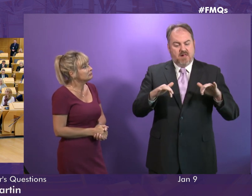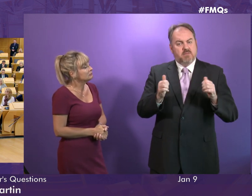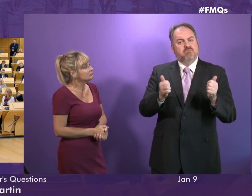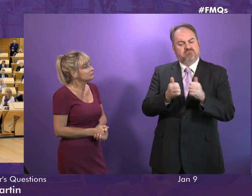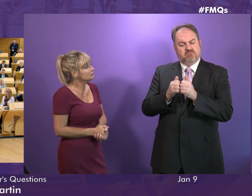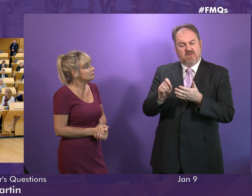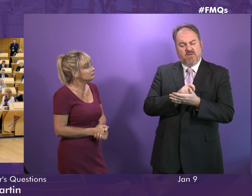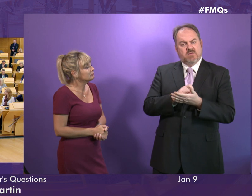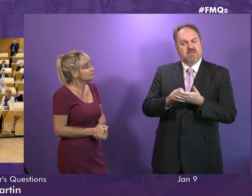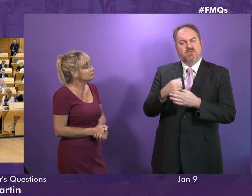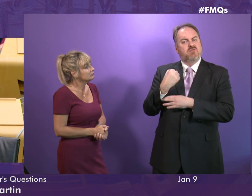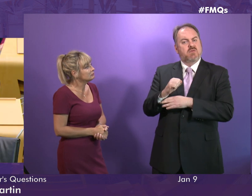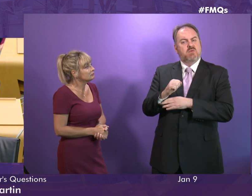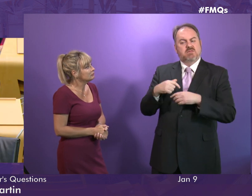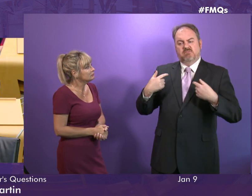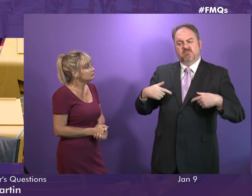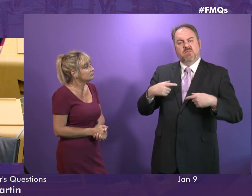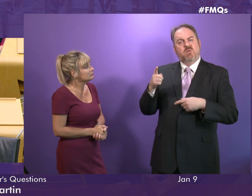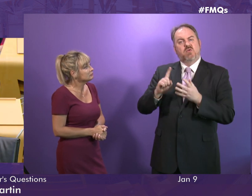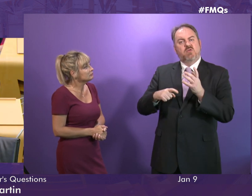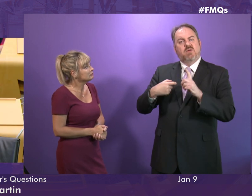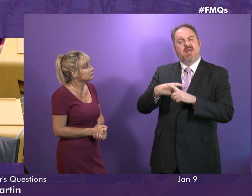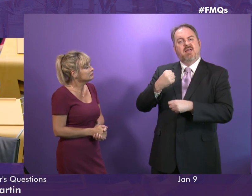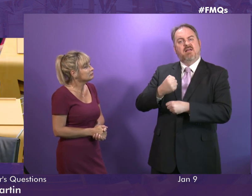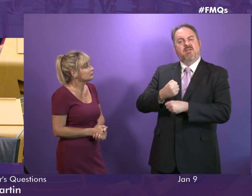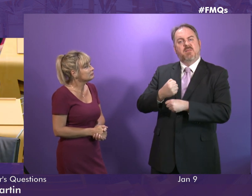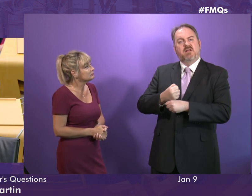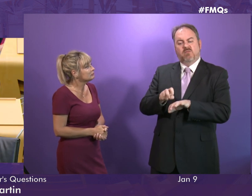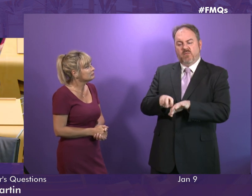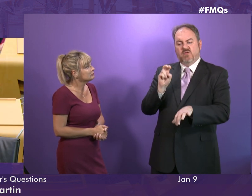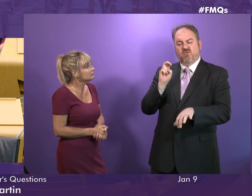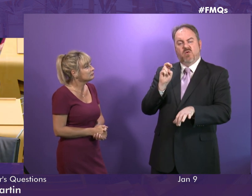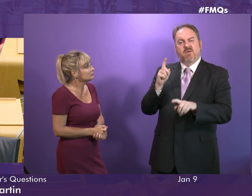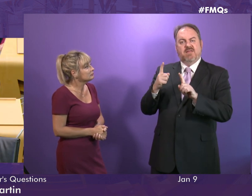to refuse consent to the UK Government’s European Union (Withdrawal Agreement) Bill.